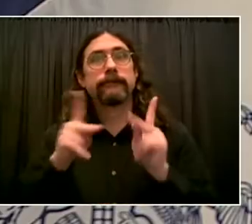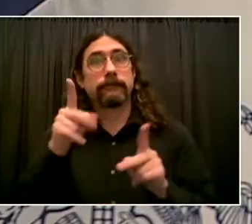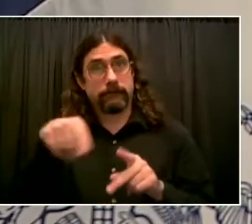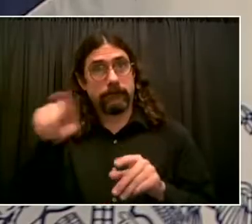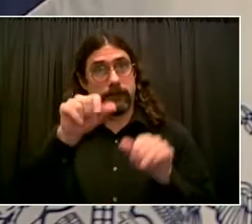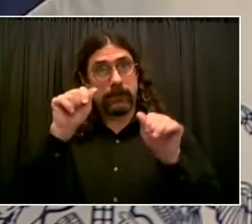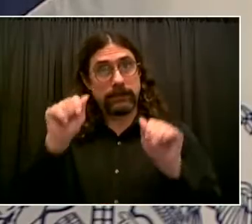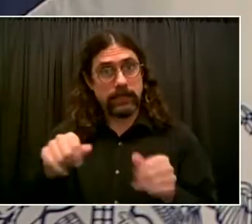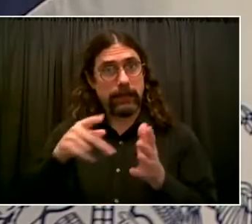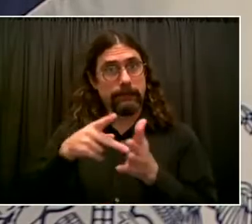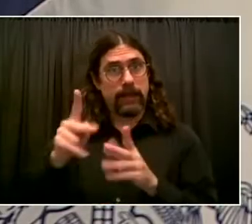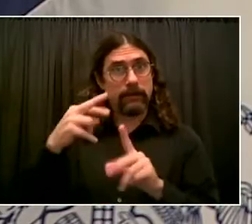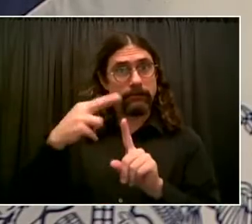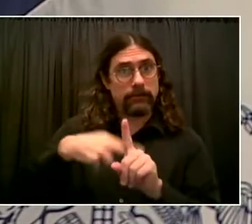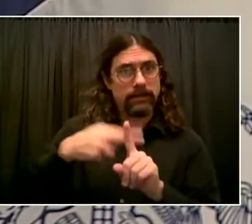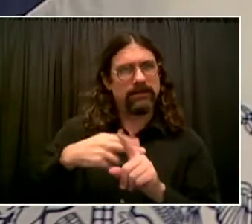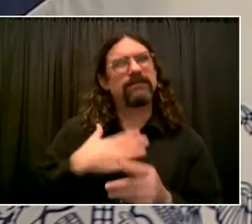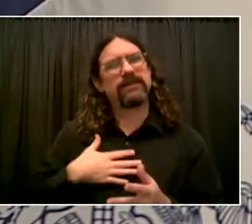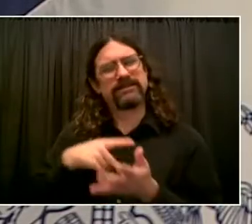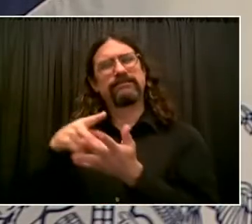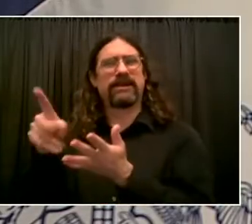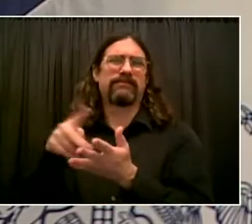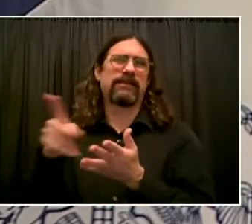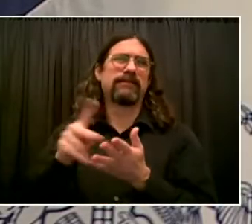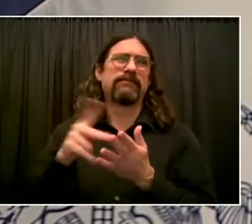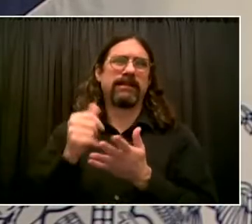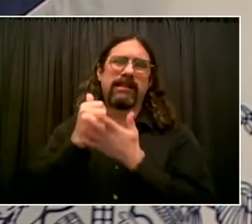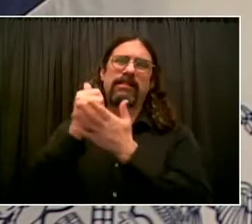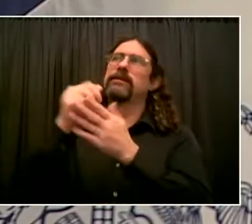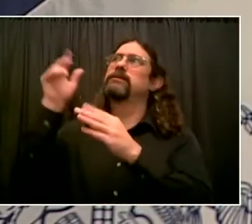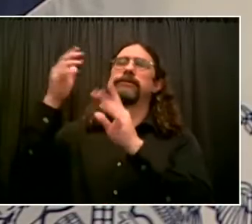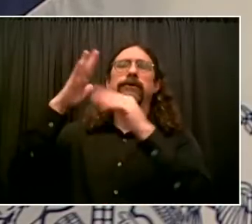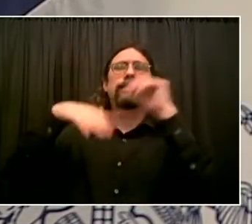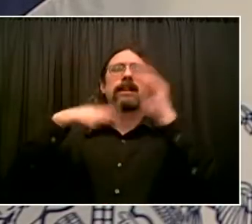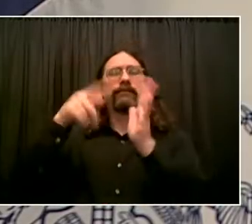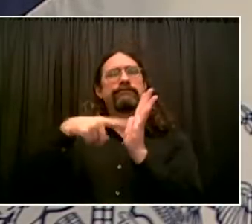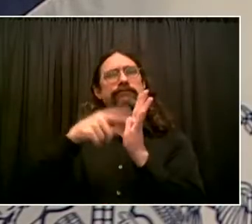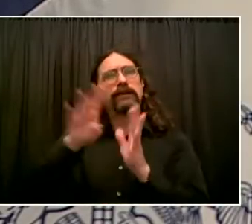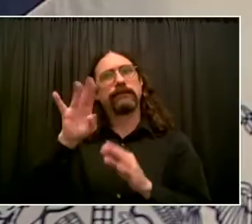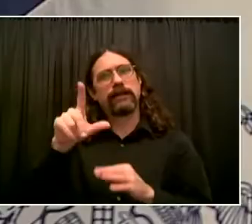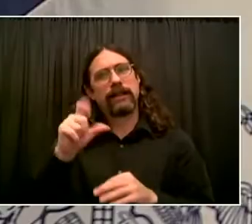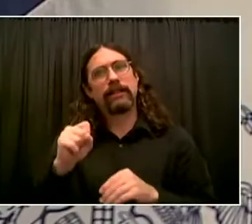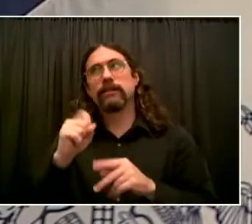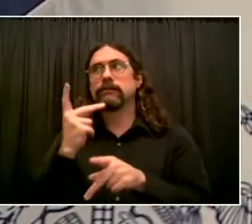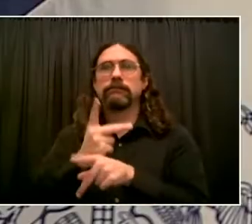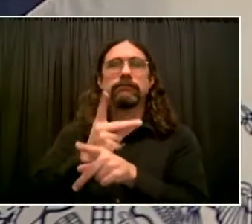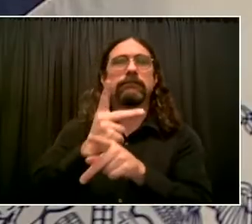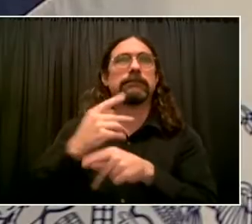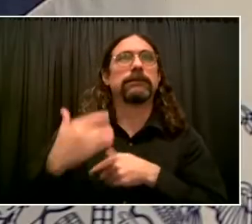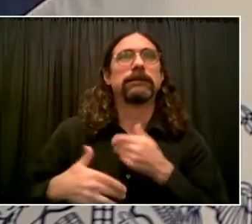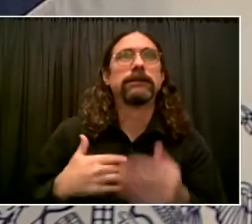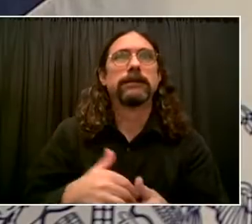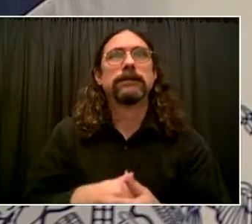PAY THE RENT. AS SIMPLE AS THAT. I SAID THIS THROUGHUTO THE PANDEMIC. IF YOU CAN AFFORD TO PAY RENT, PAY RENT BECAUSE THE BUILDINGS NEED TO KEEP GOING.